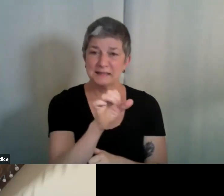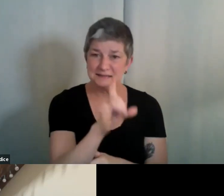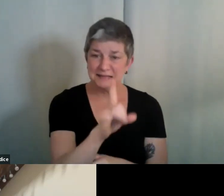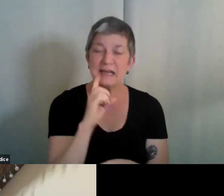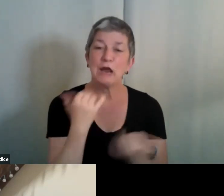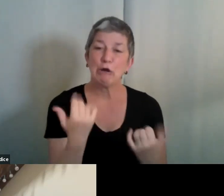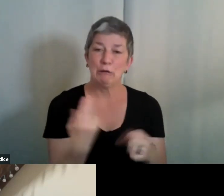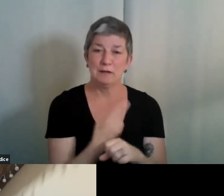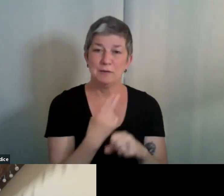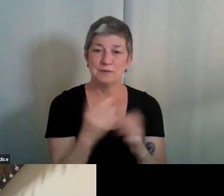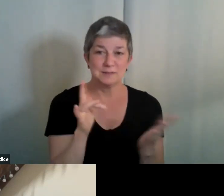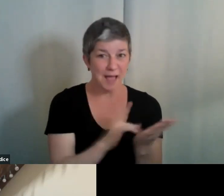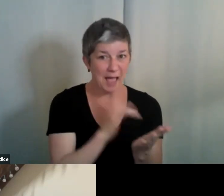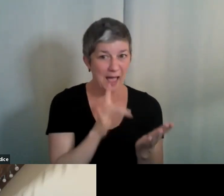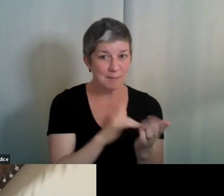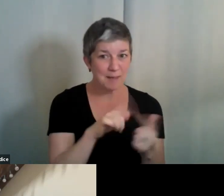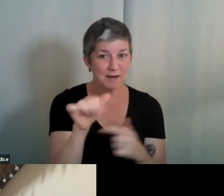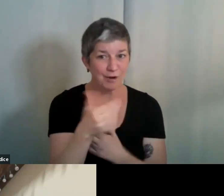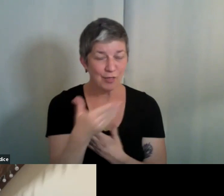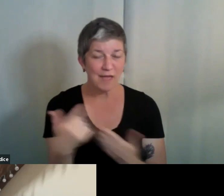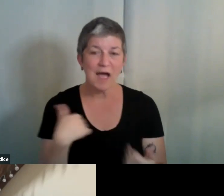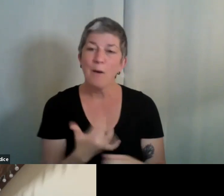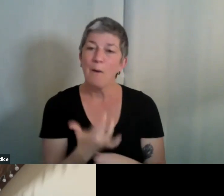things. I would prefer to use it for learning.